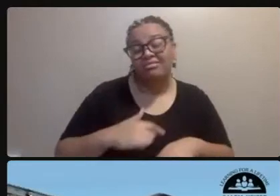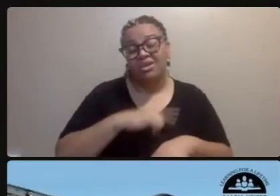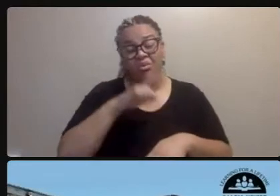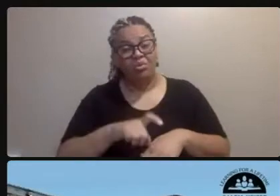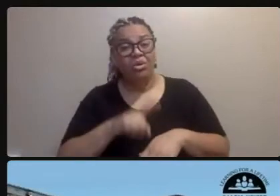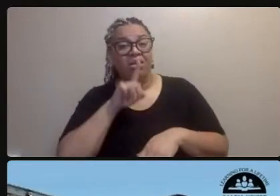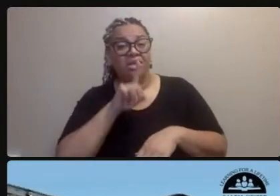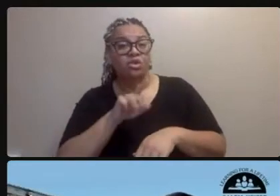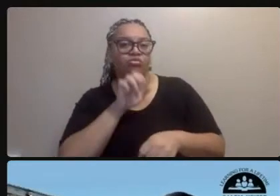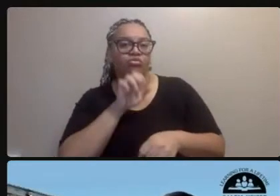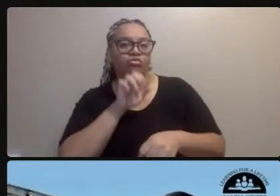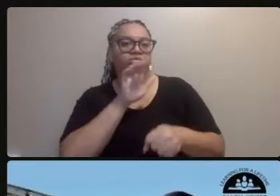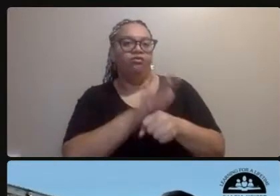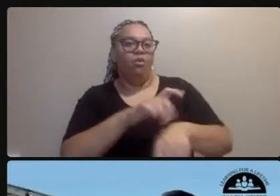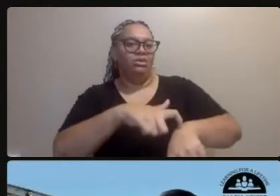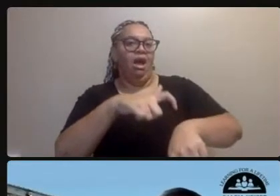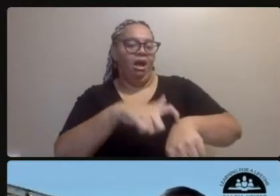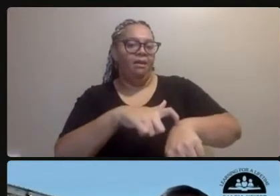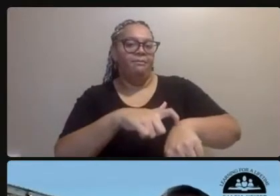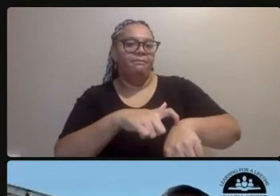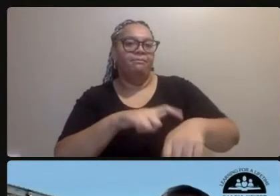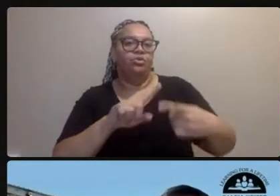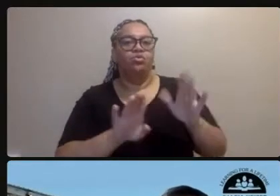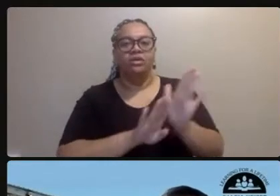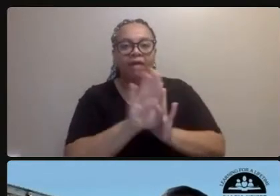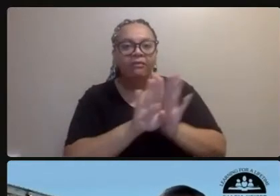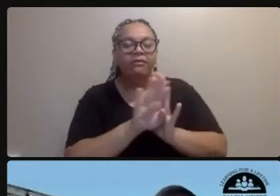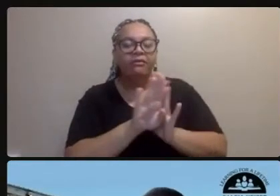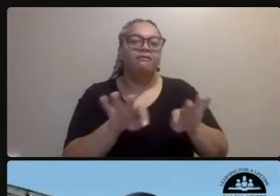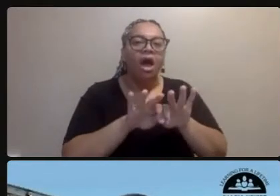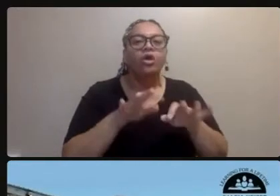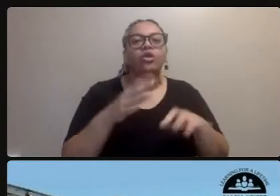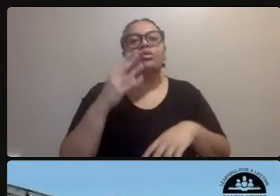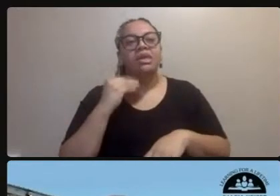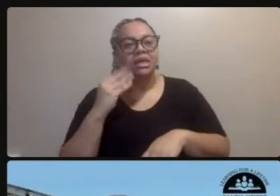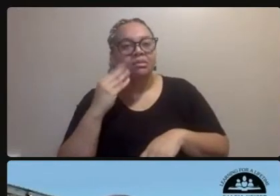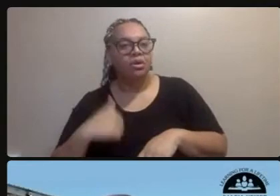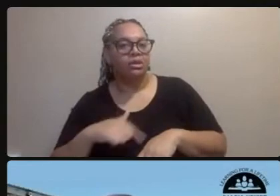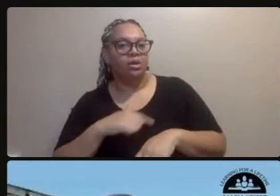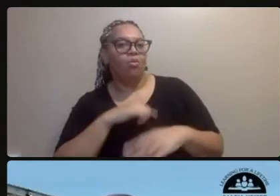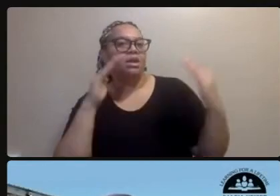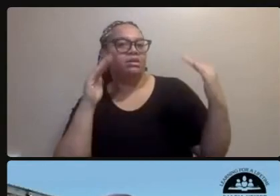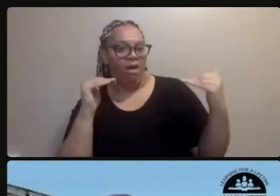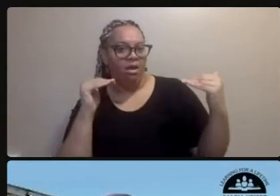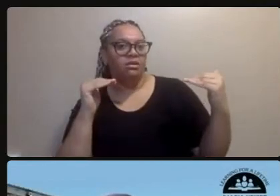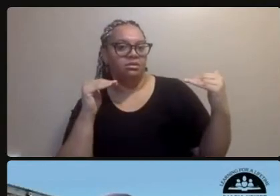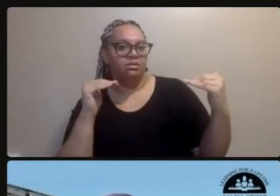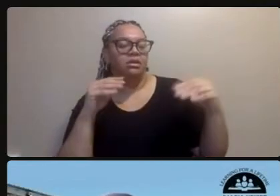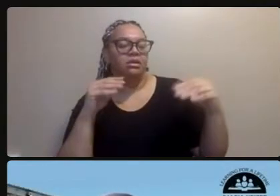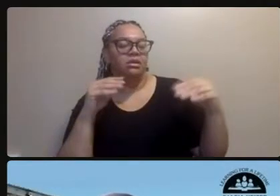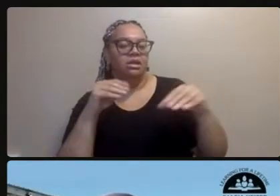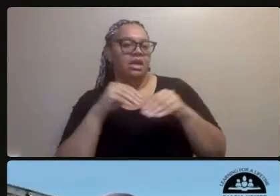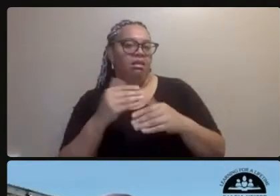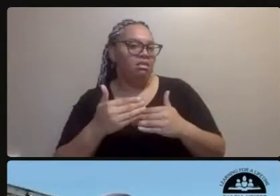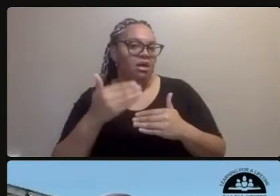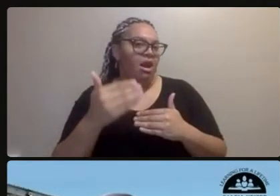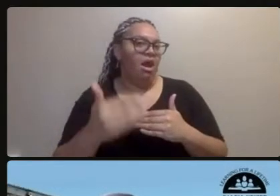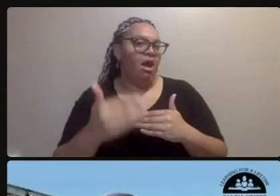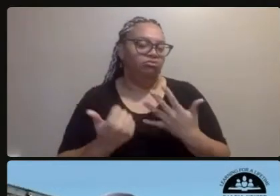THE COMMUNITY MEMBERS OUR STUDENTS, OUR EMPLOYEES AND WE